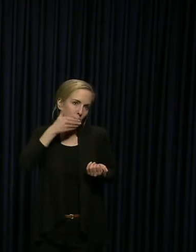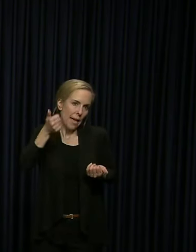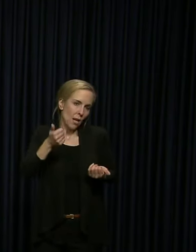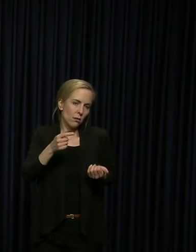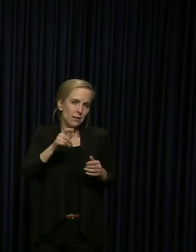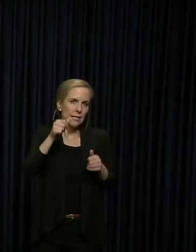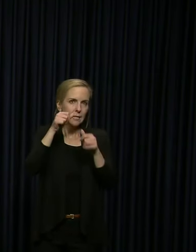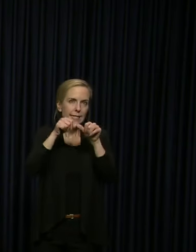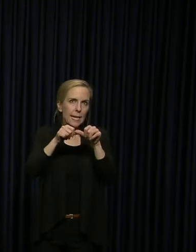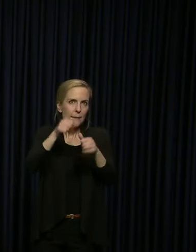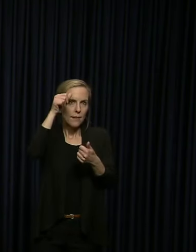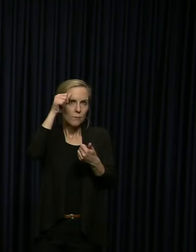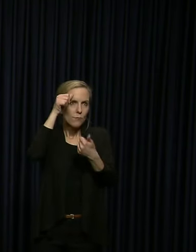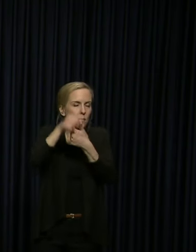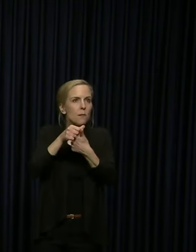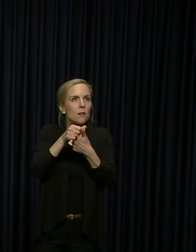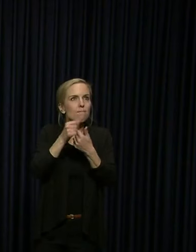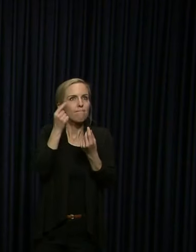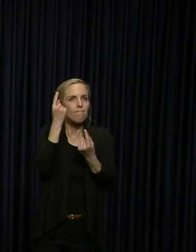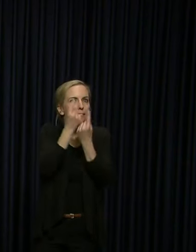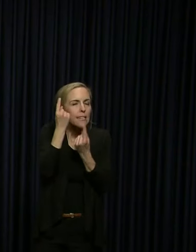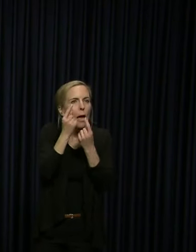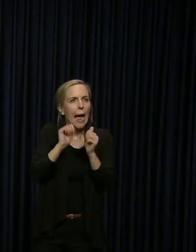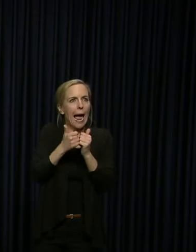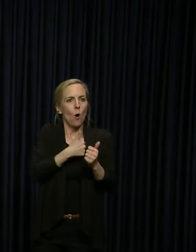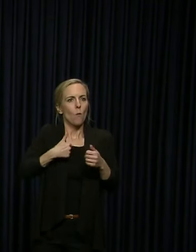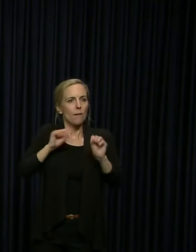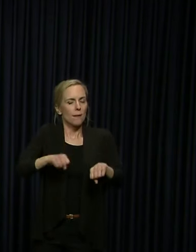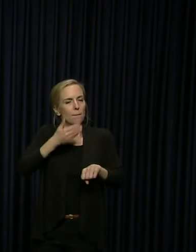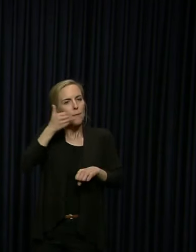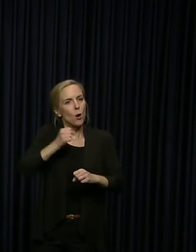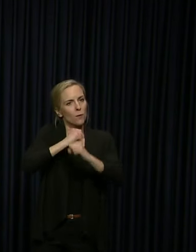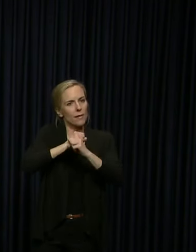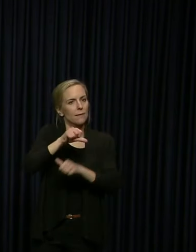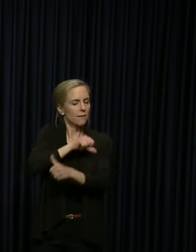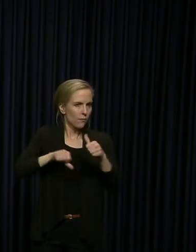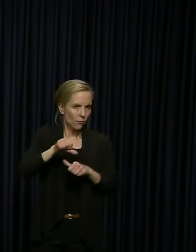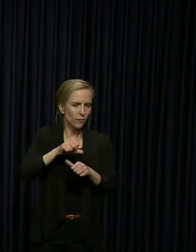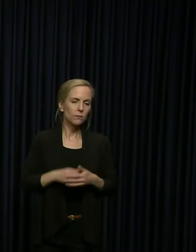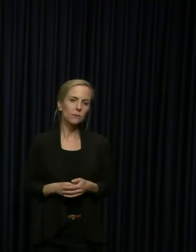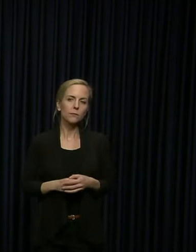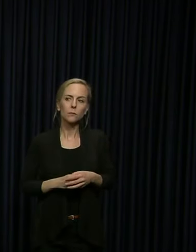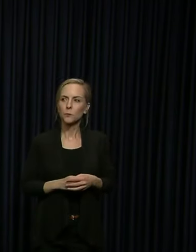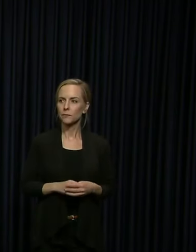MISSTEPS OR PROBLEMS WITH HOW TO PROPERLY TRACK THAT, THE SHORTAGE OF TESTING.